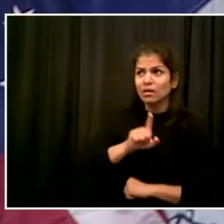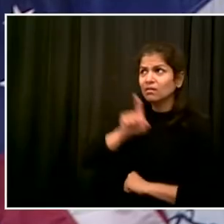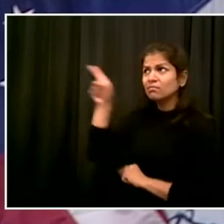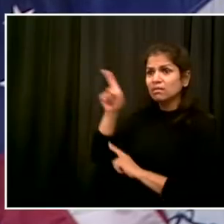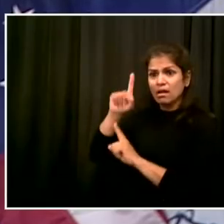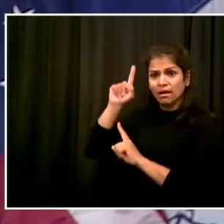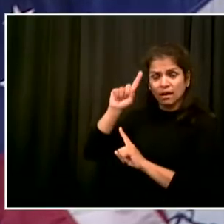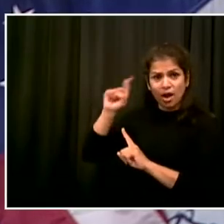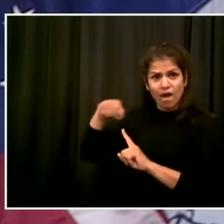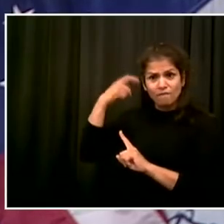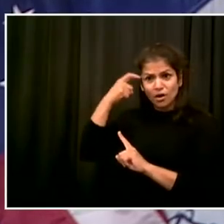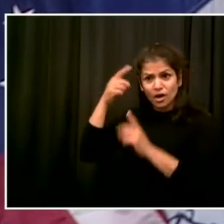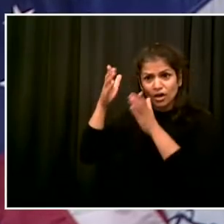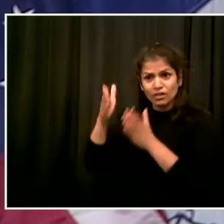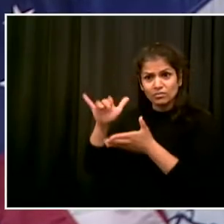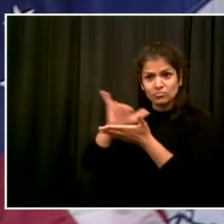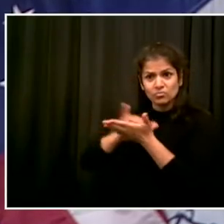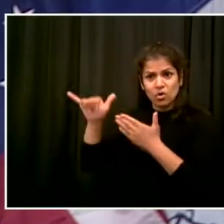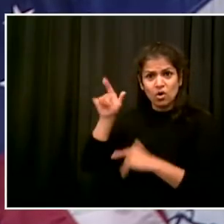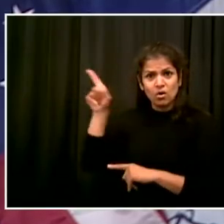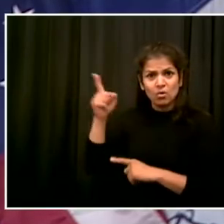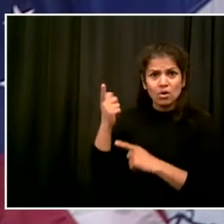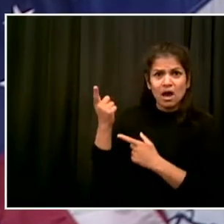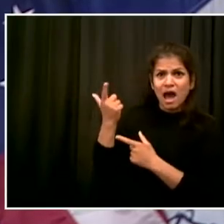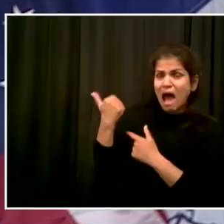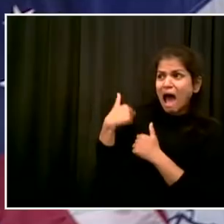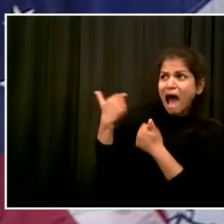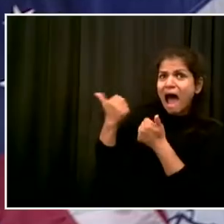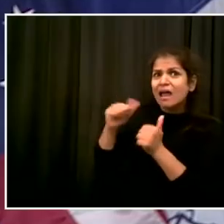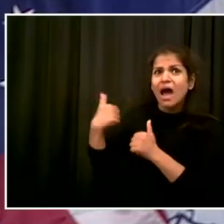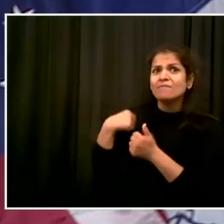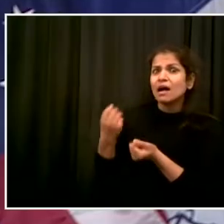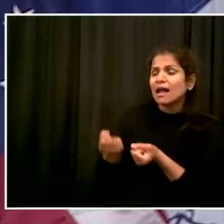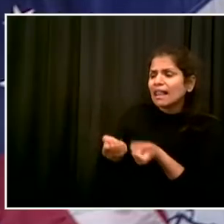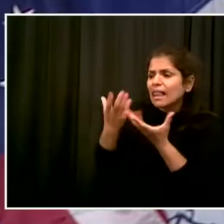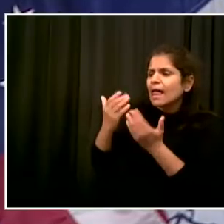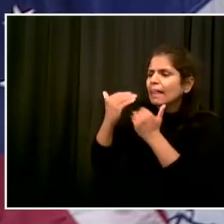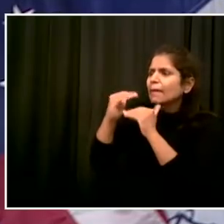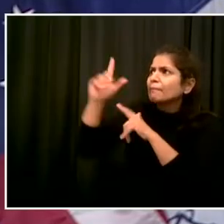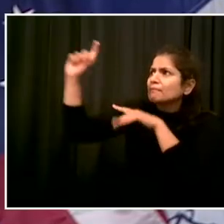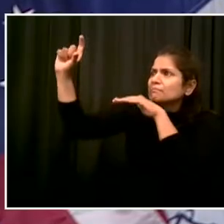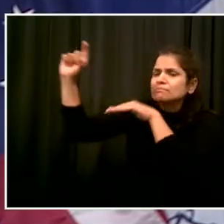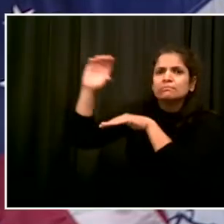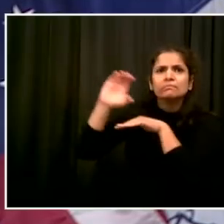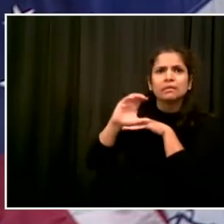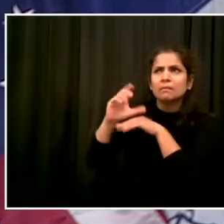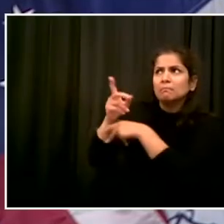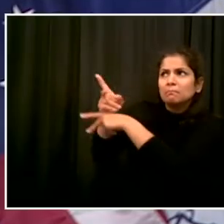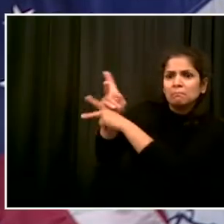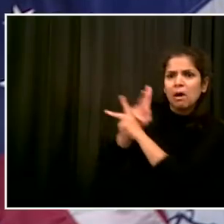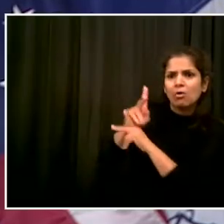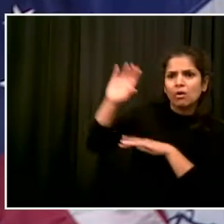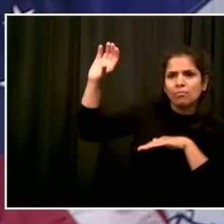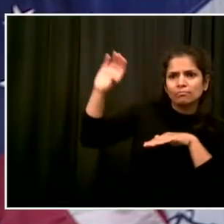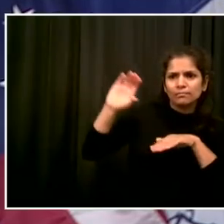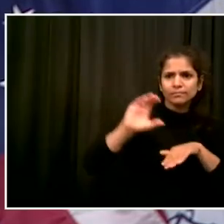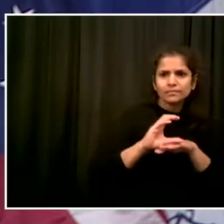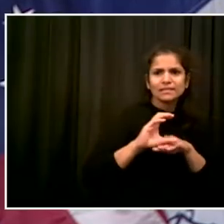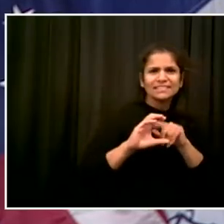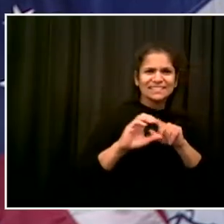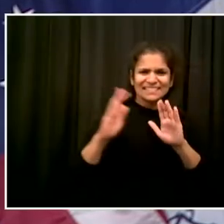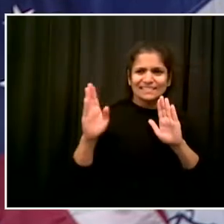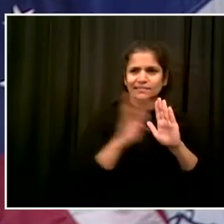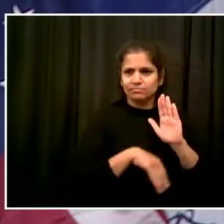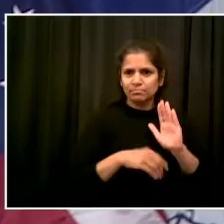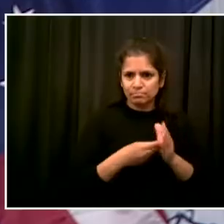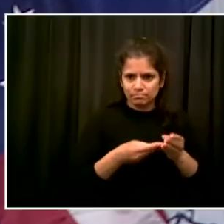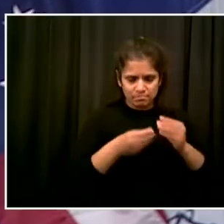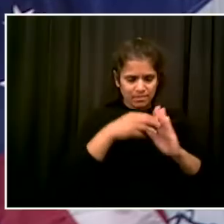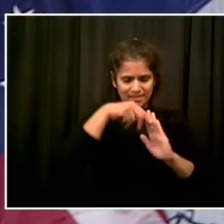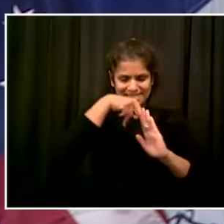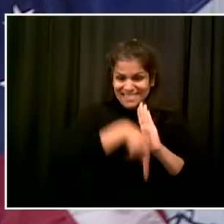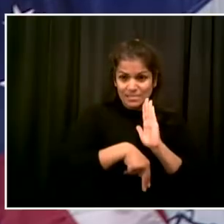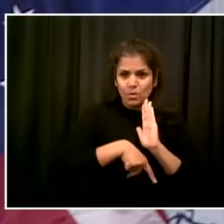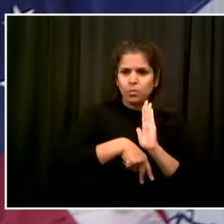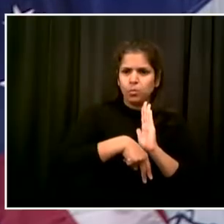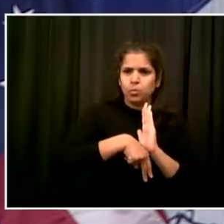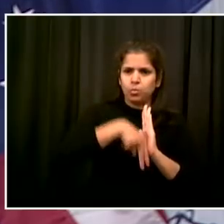DEBT IF THAT